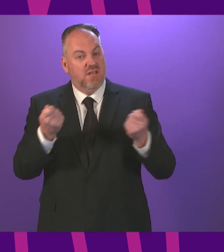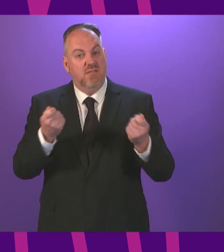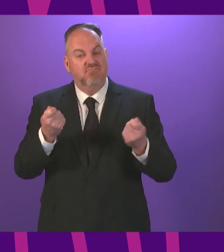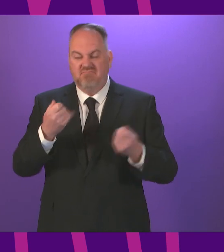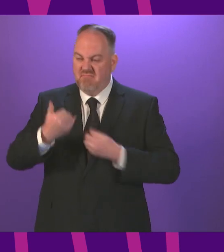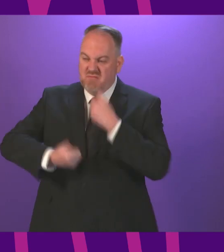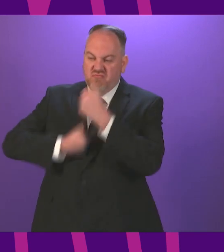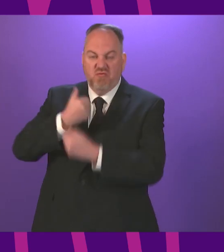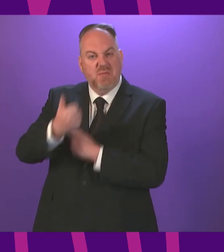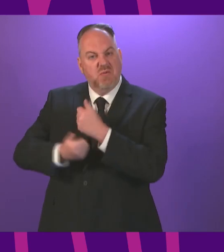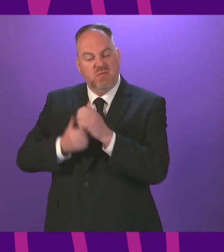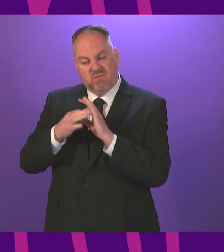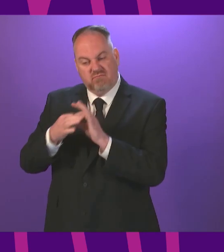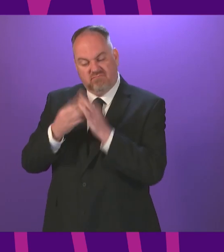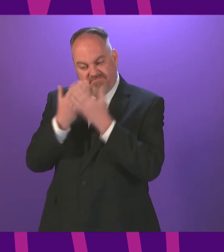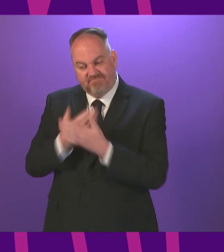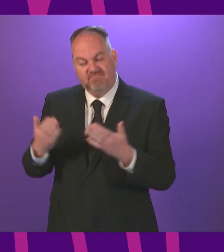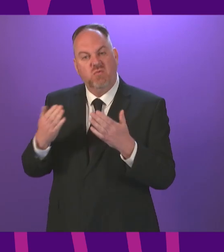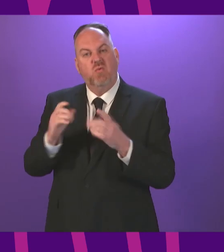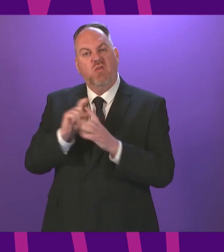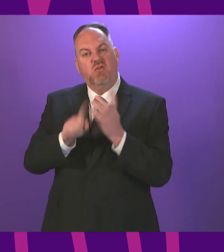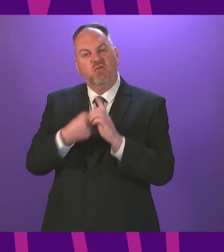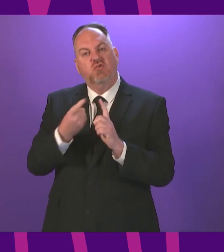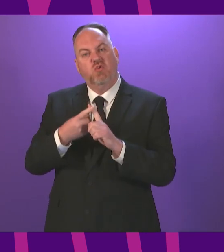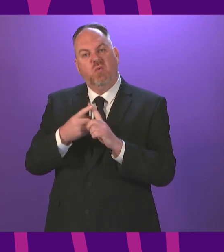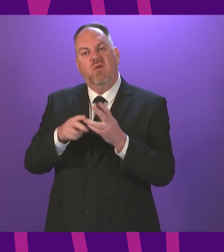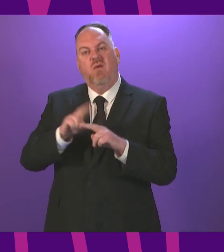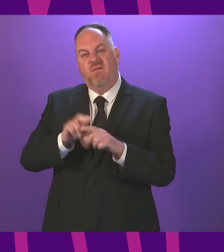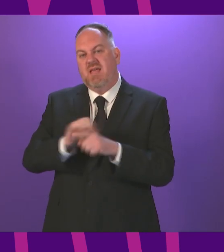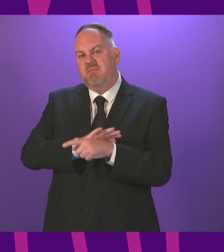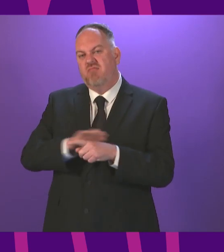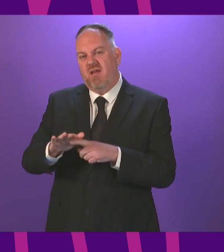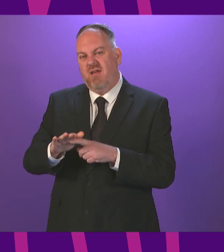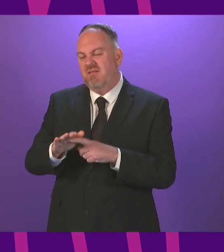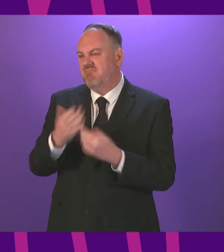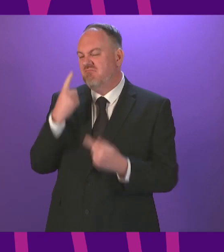over the past three days show the affection in which he was held here in Scotland,